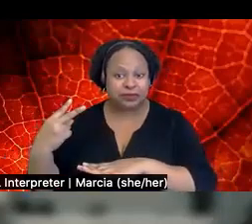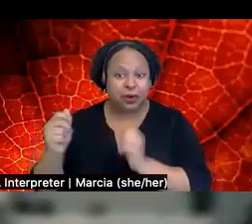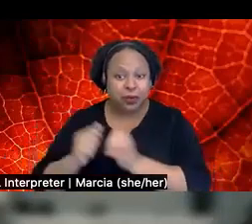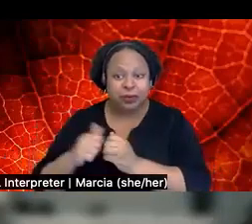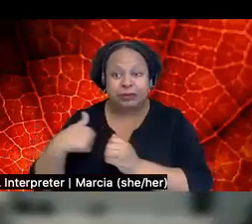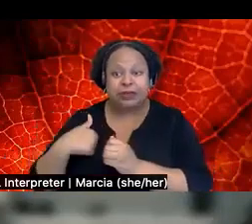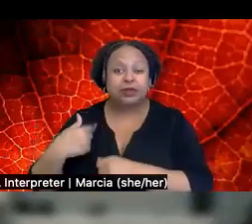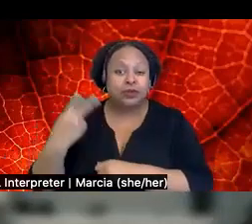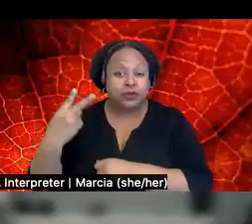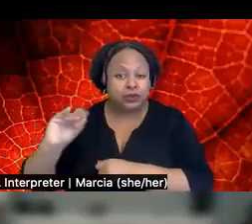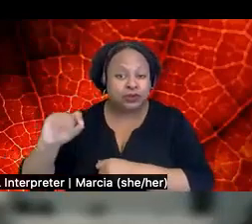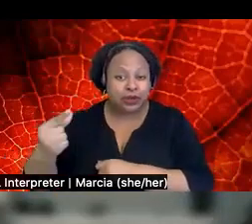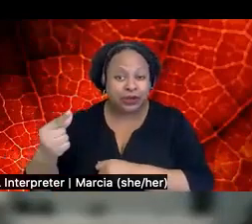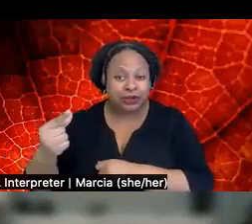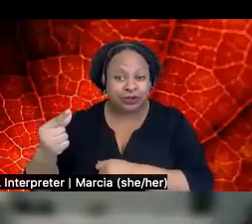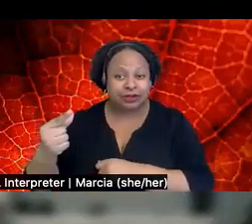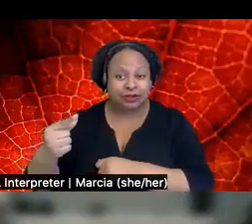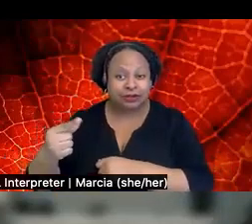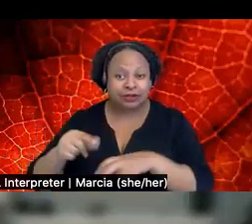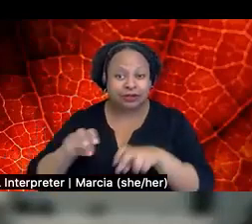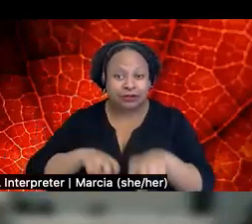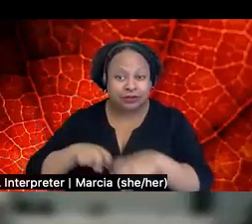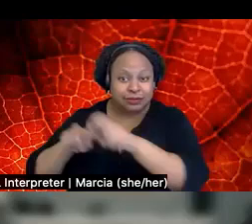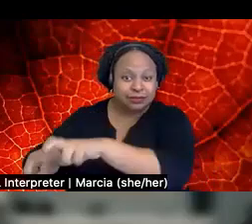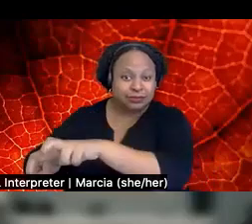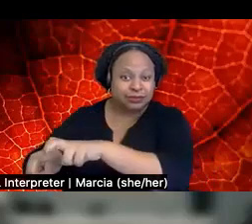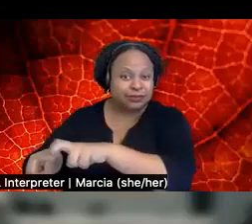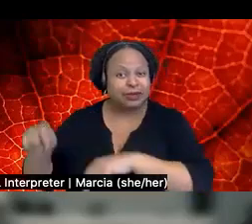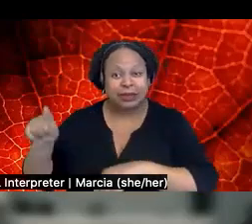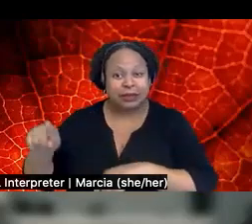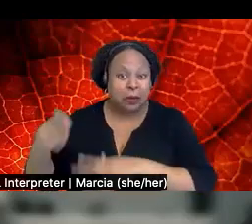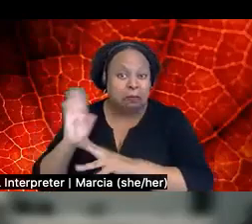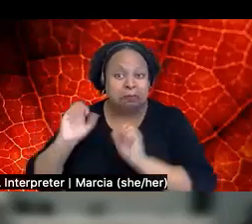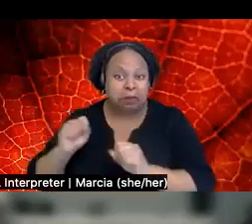and I can’t guarantee they won't try to contribute to the conversation today.